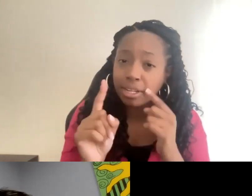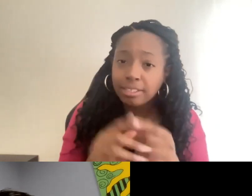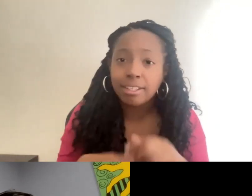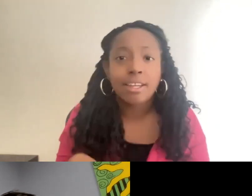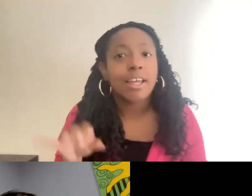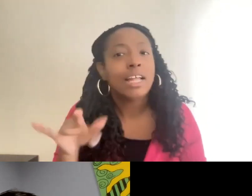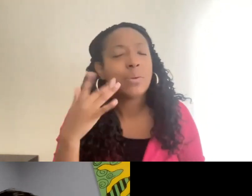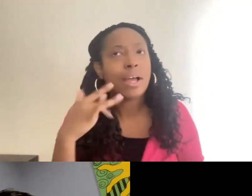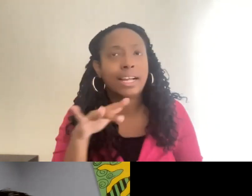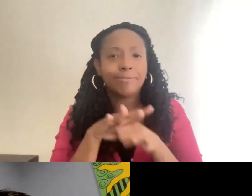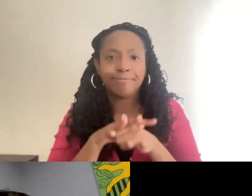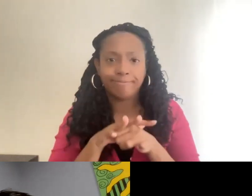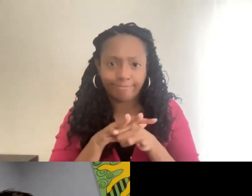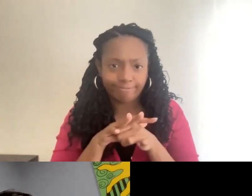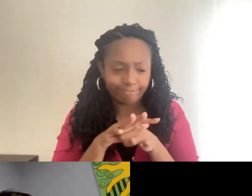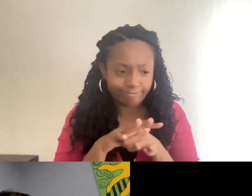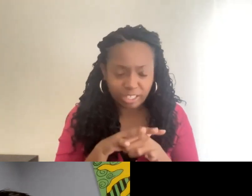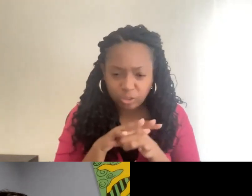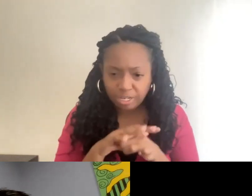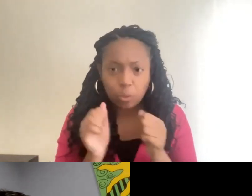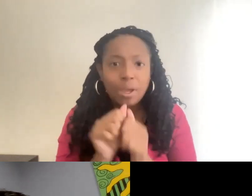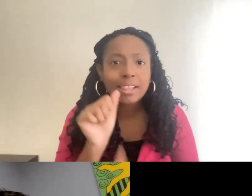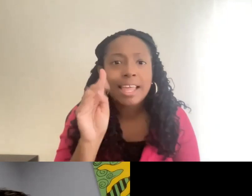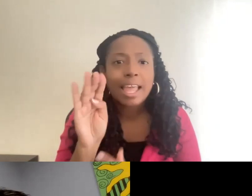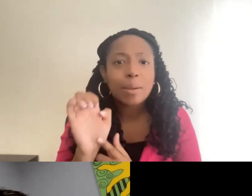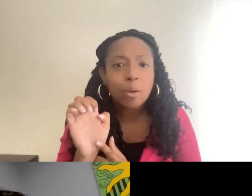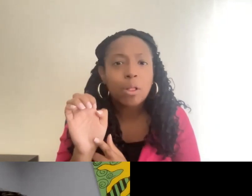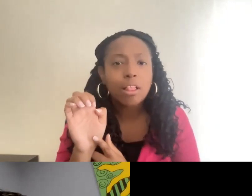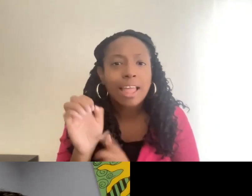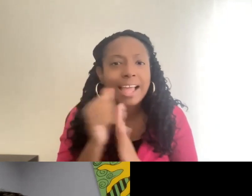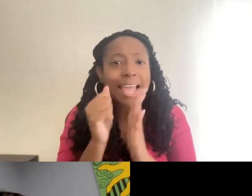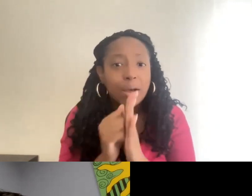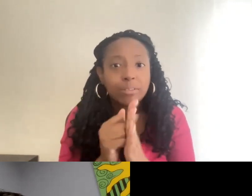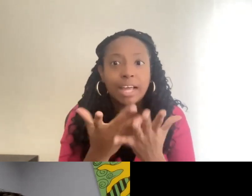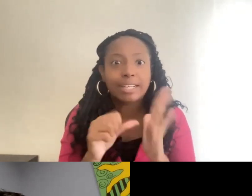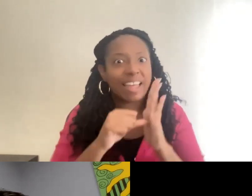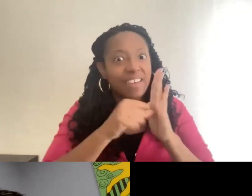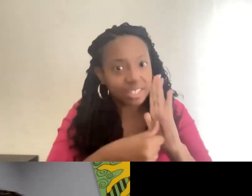I stress with an able account is really having that plan right because uh we try to keep it